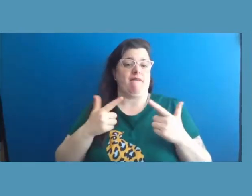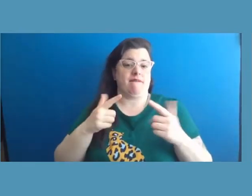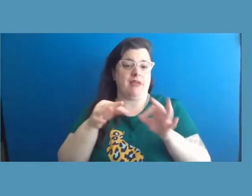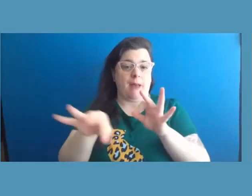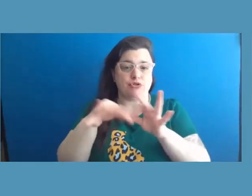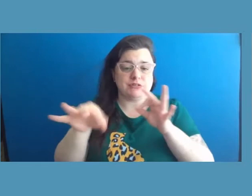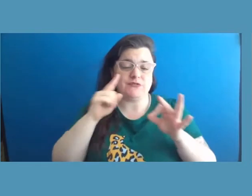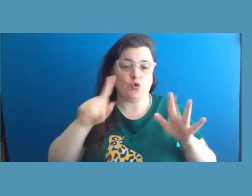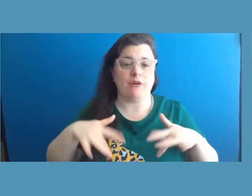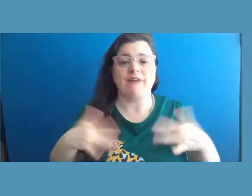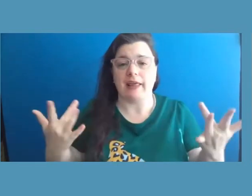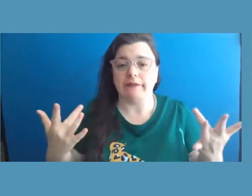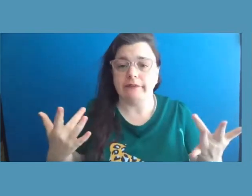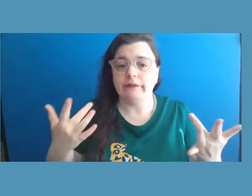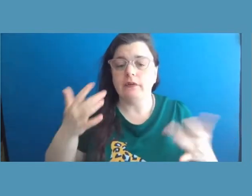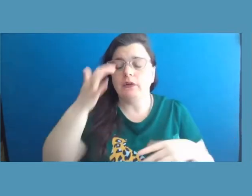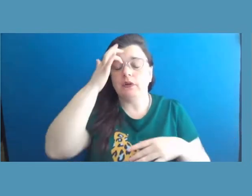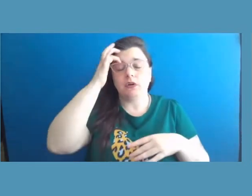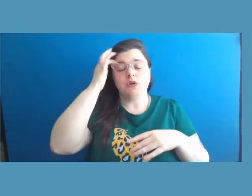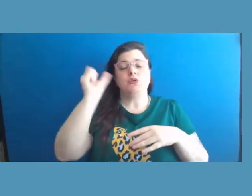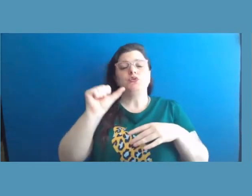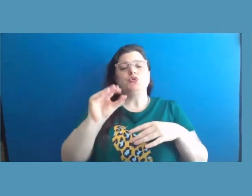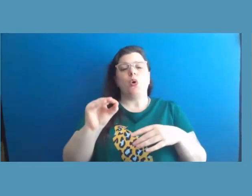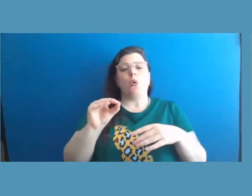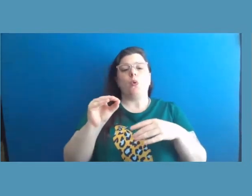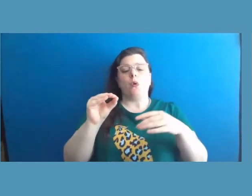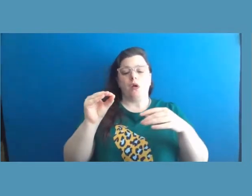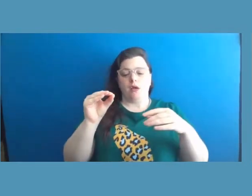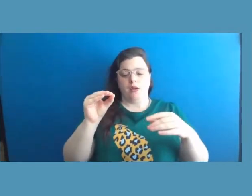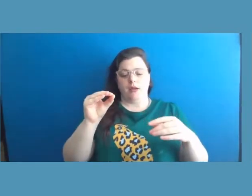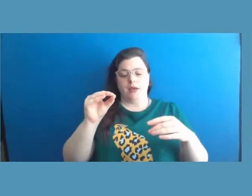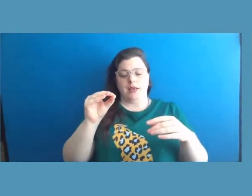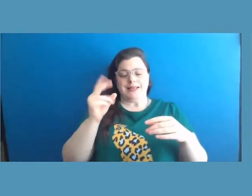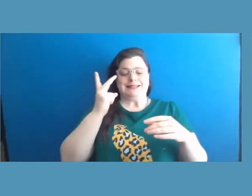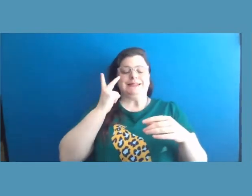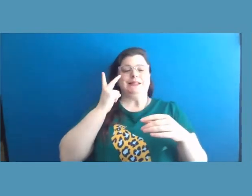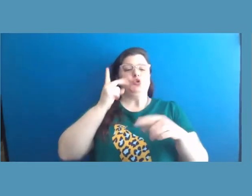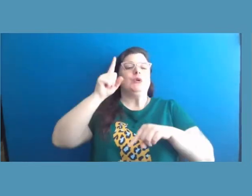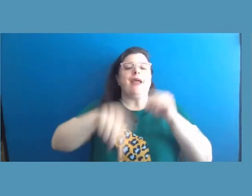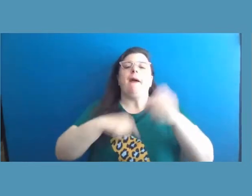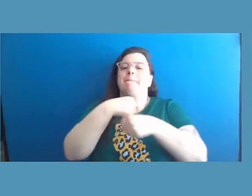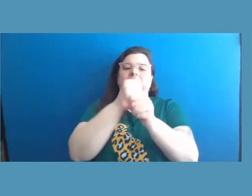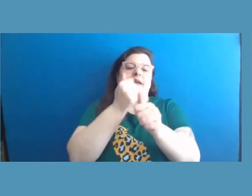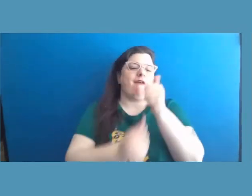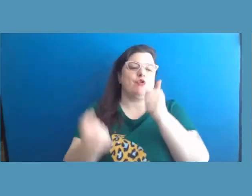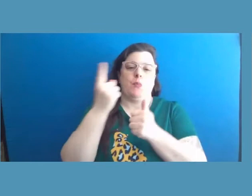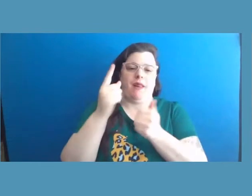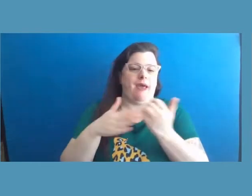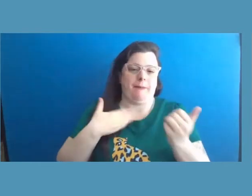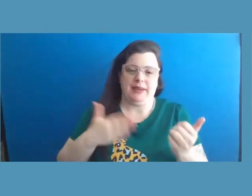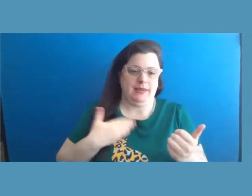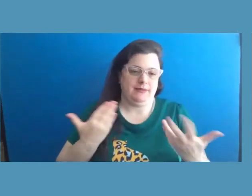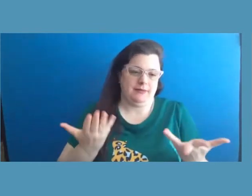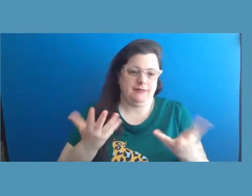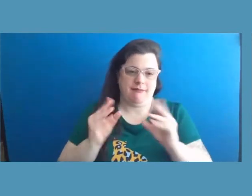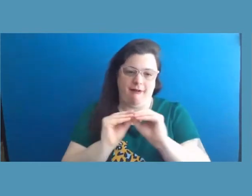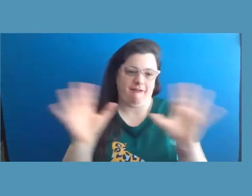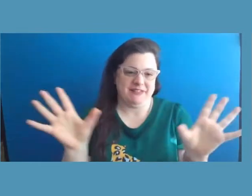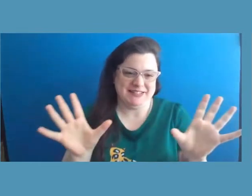captions in an accessible way for your event to continue as needed. And you can't make